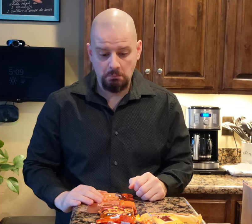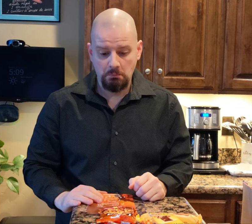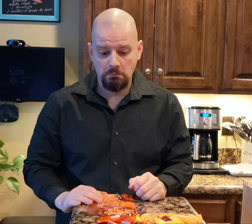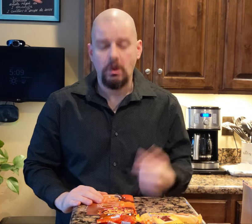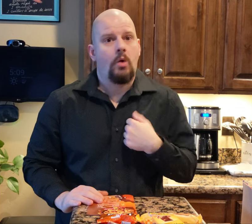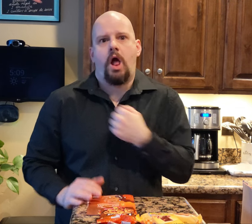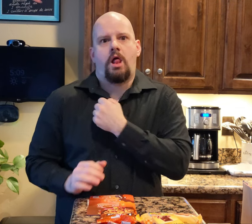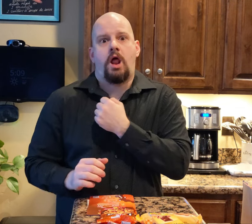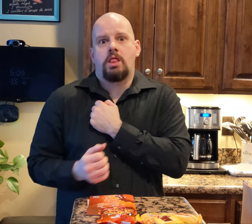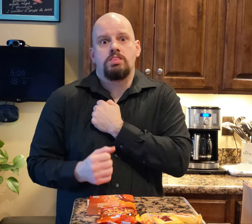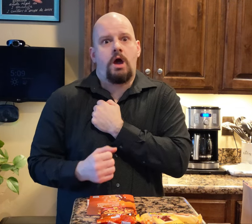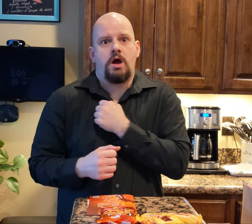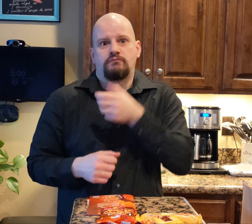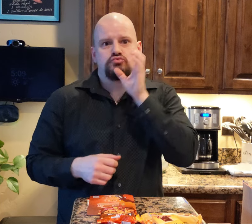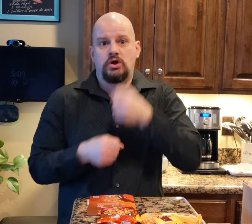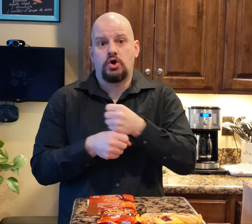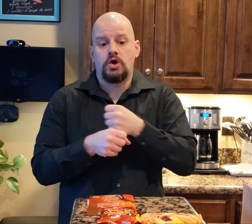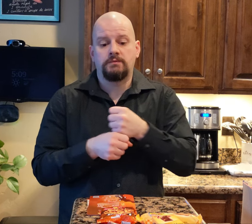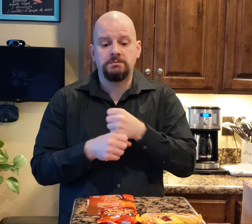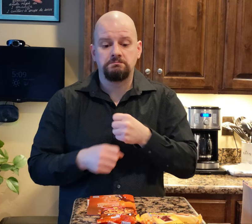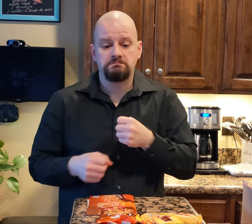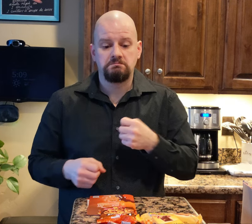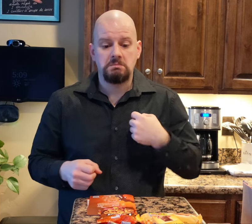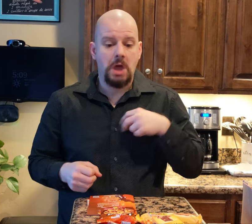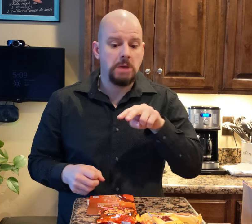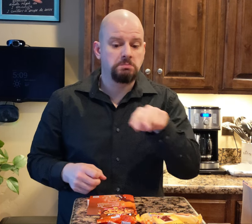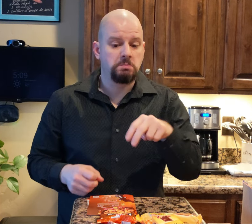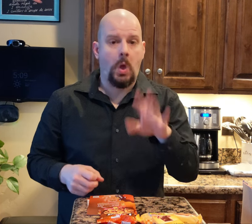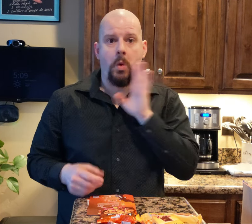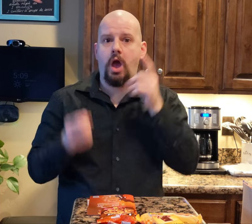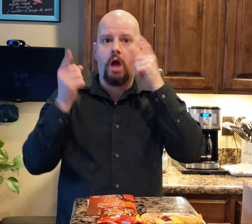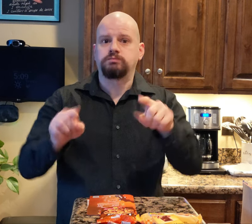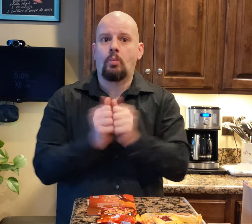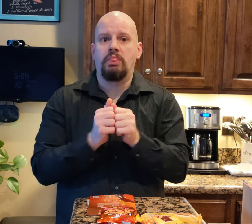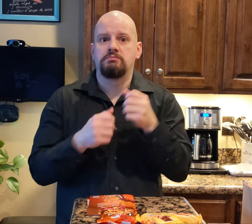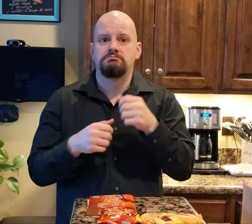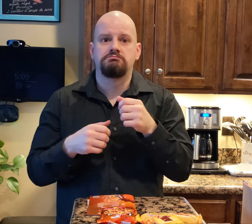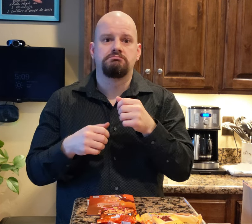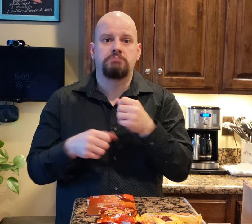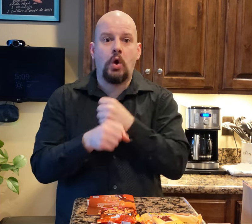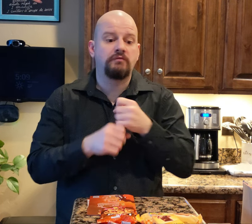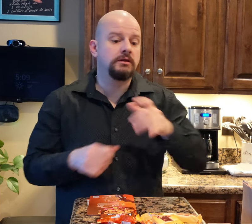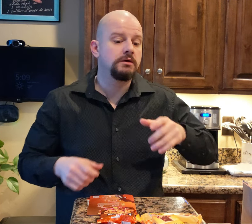I love coffee and some snacks will go well with it.